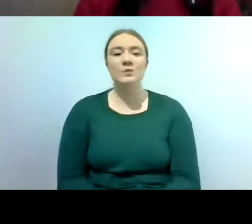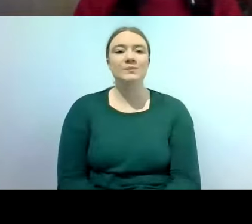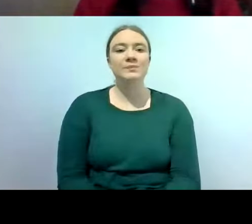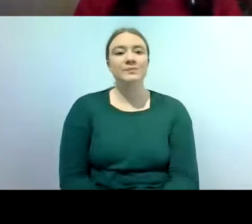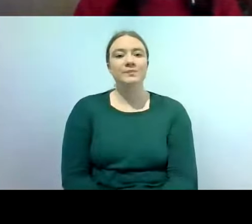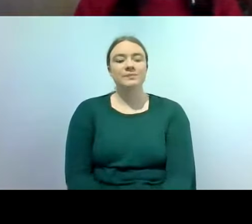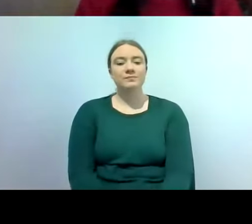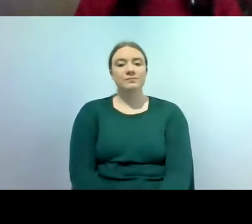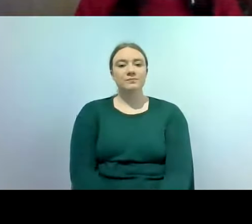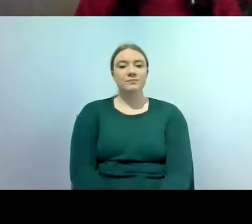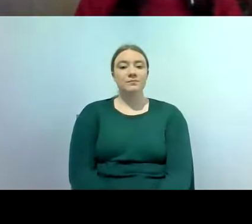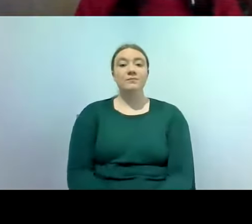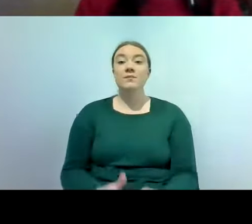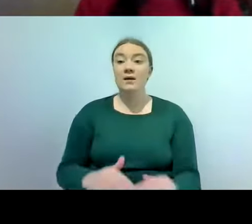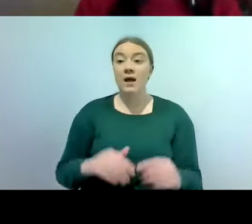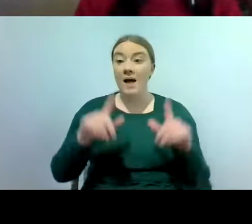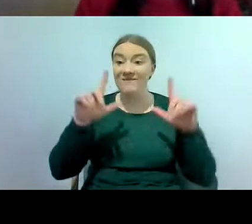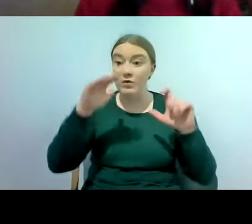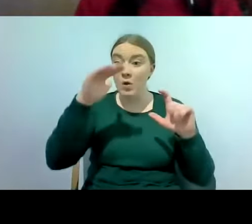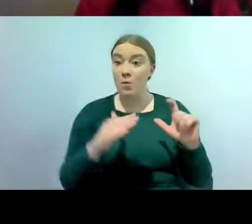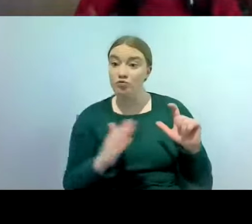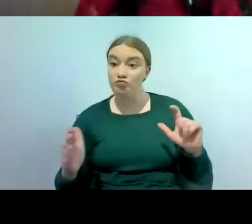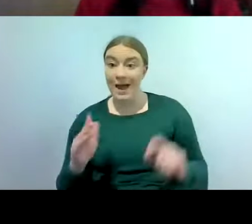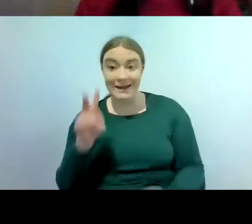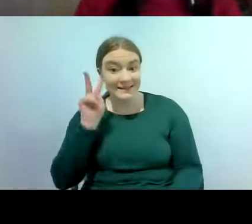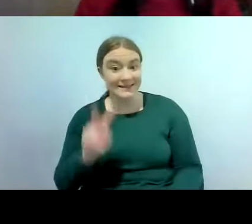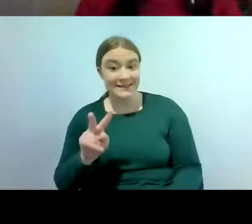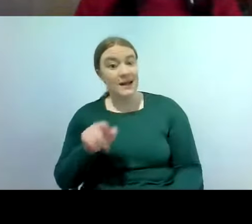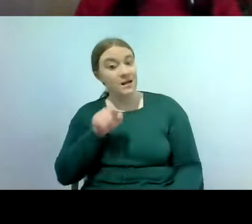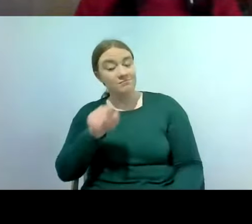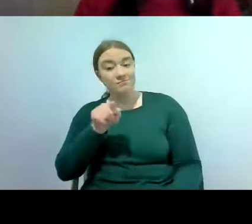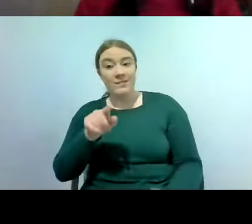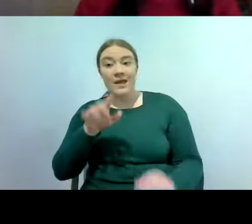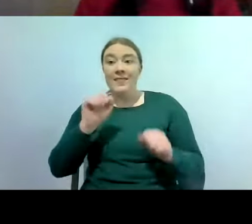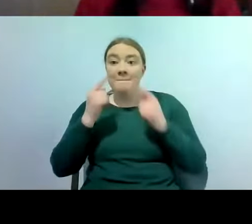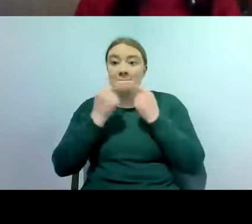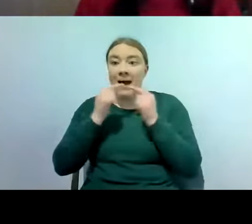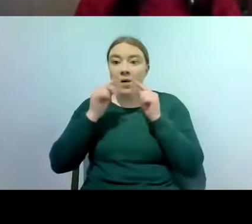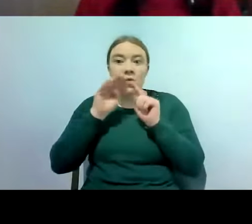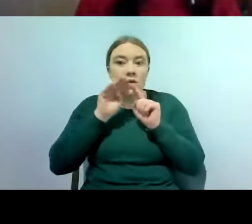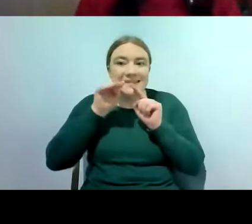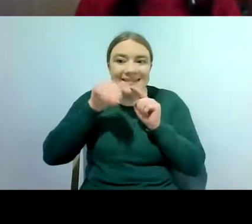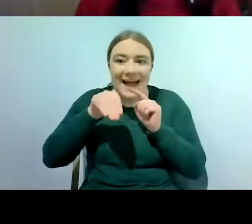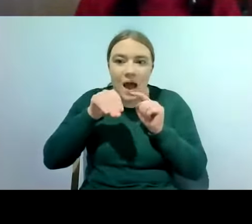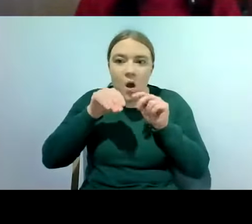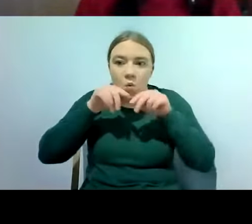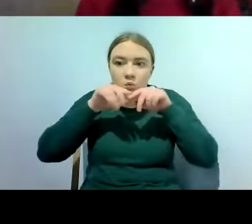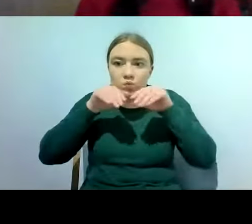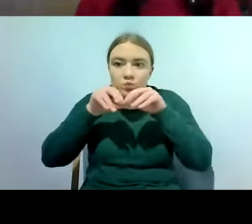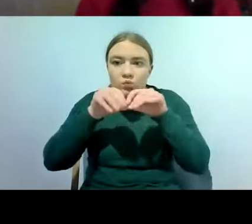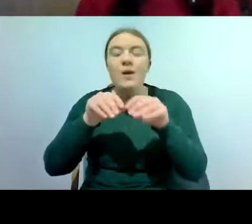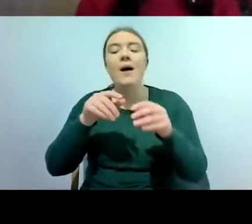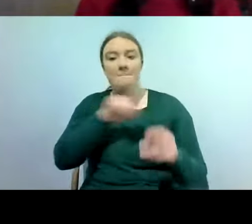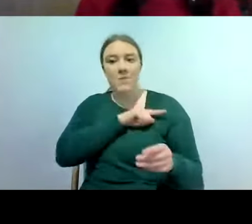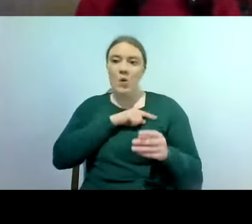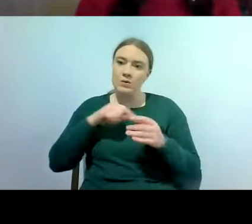in the bottom right picture you might be able to see they have a quite downturned mouth and that's to do with their foraging when they feed in the gravel